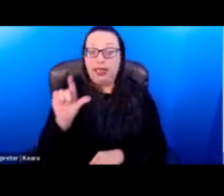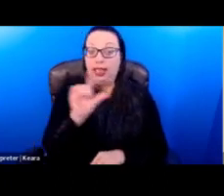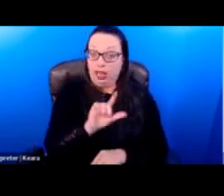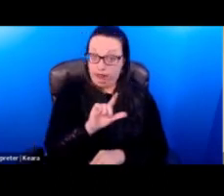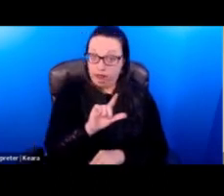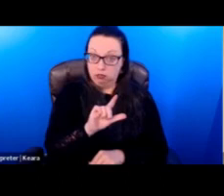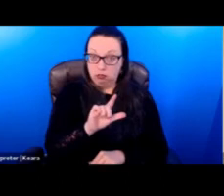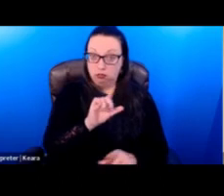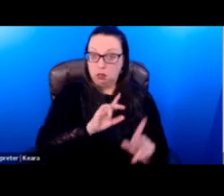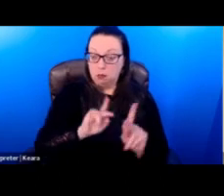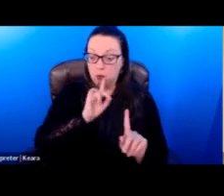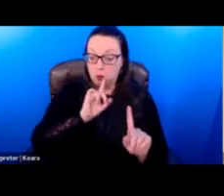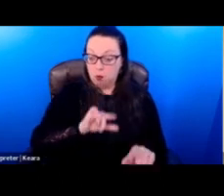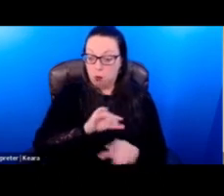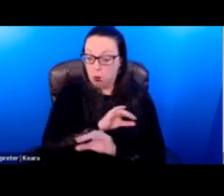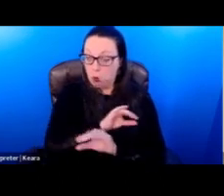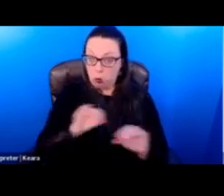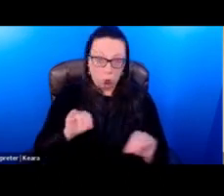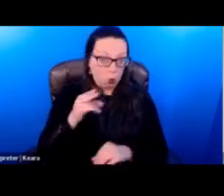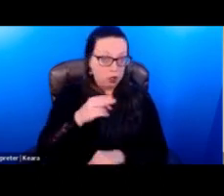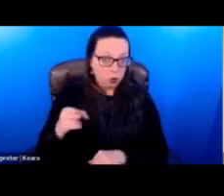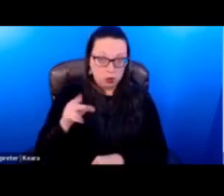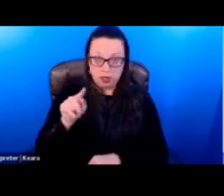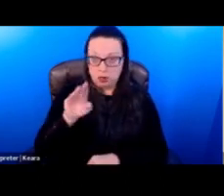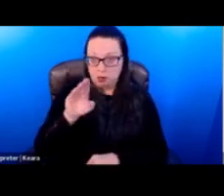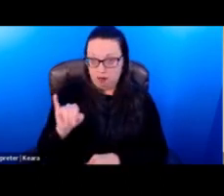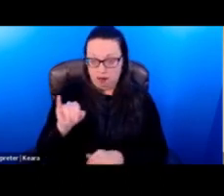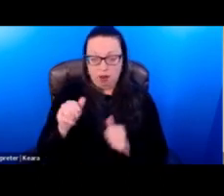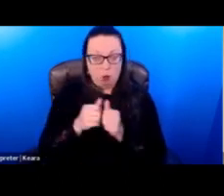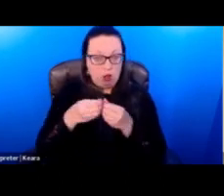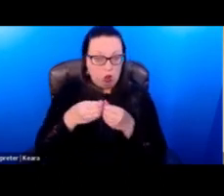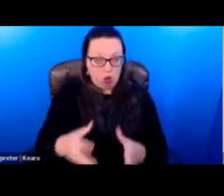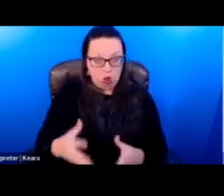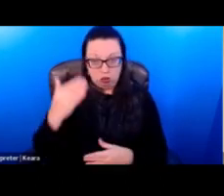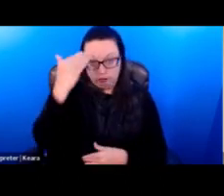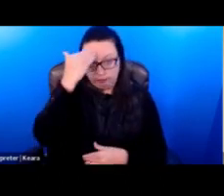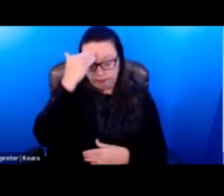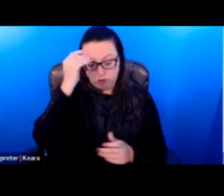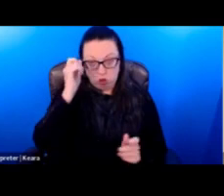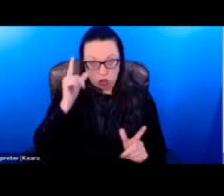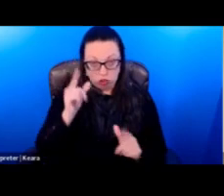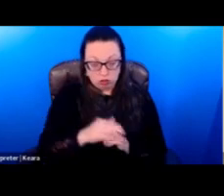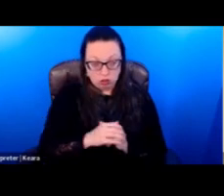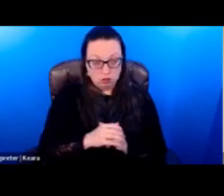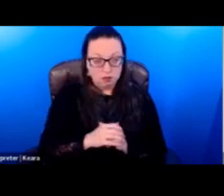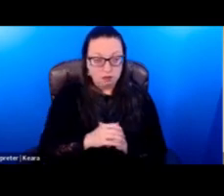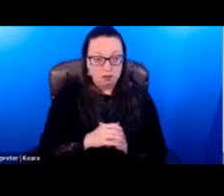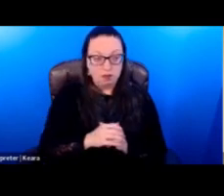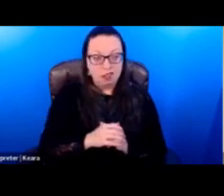people who report no history of TBI with loss of consciousness. And then each of the three columns after that are whether